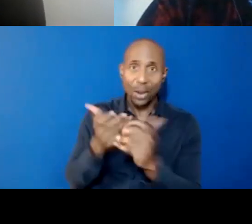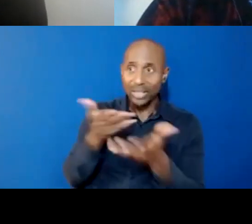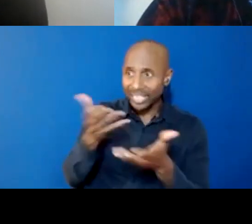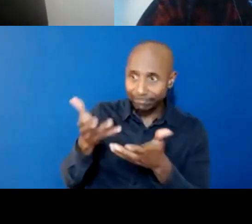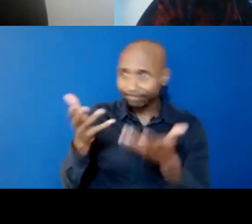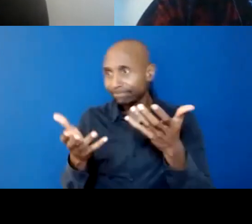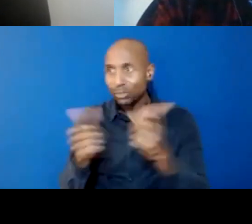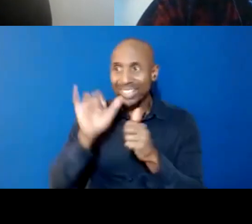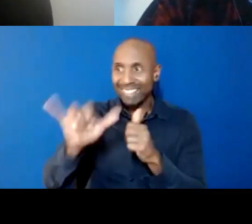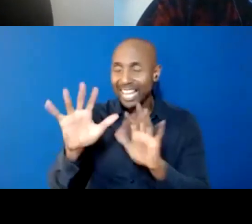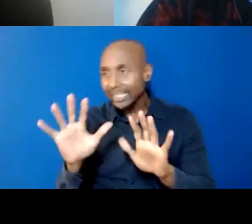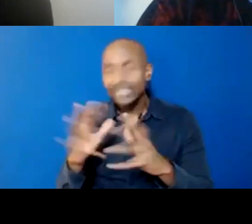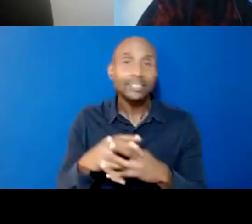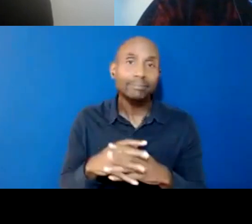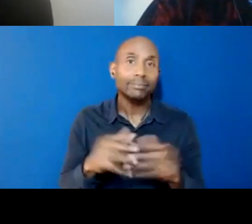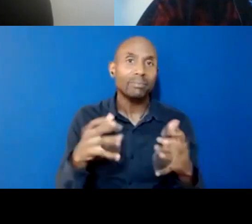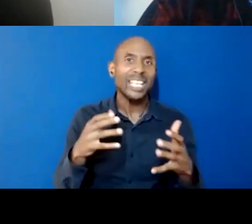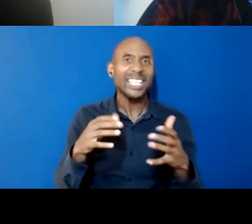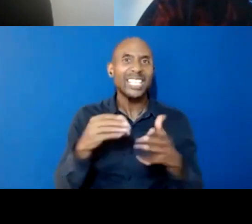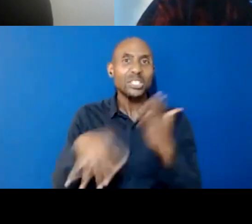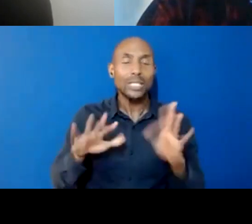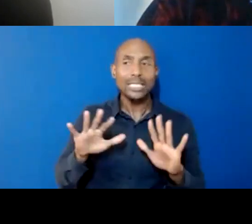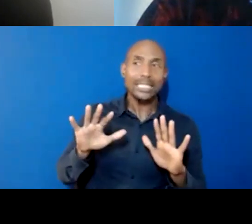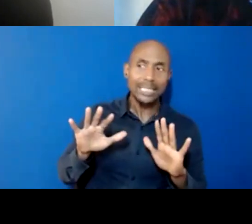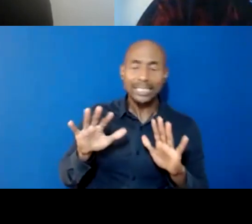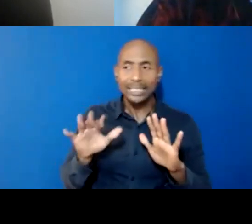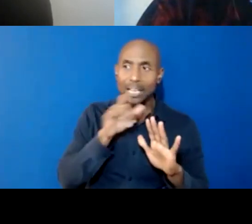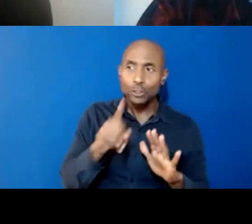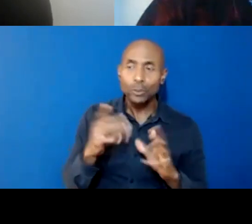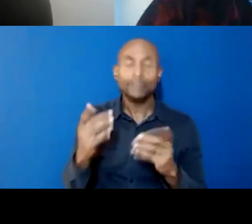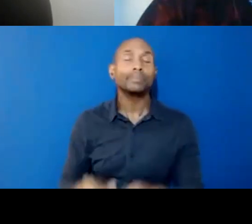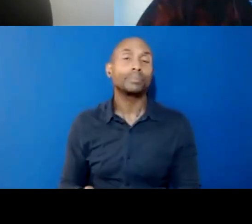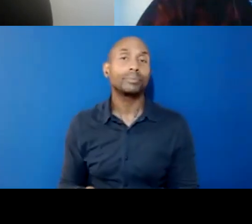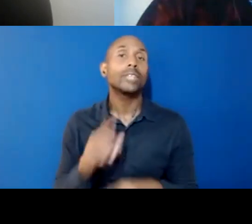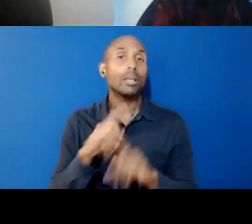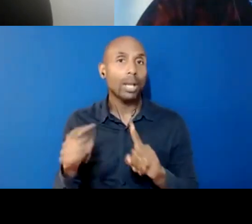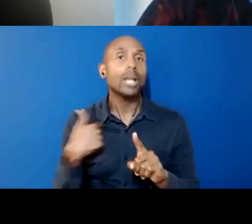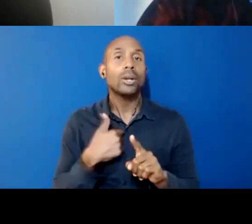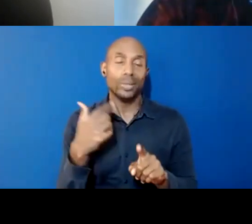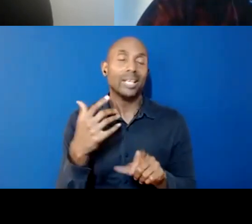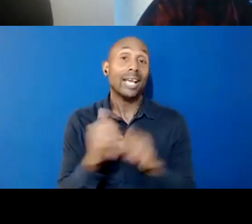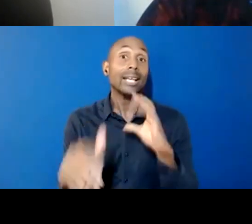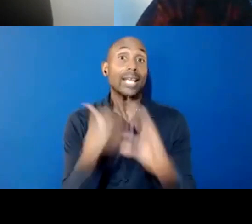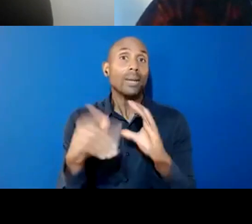What we learned was that even though we were getting so many emails and questions for students,